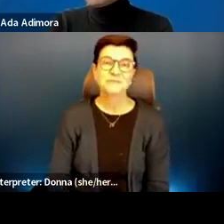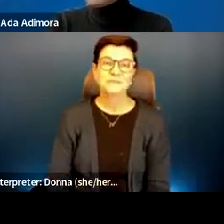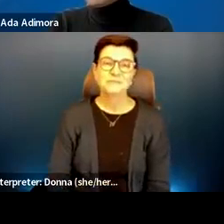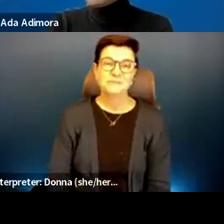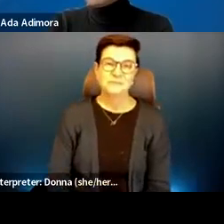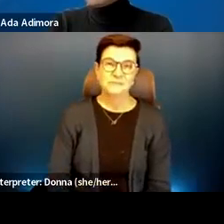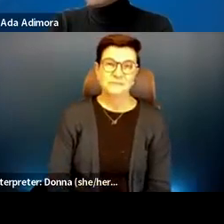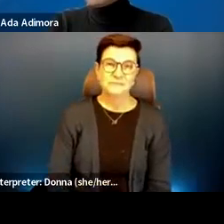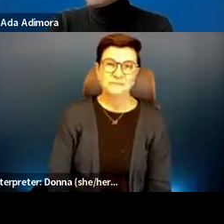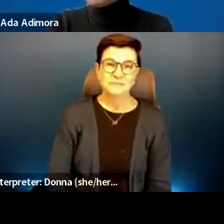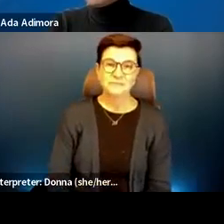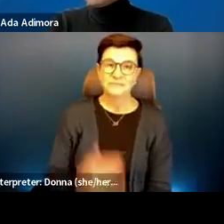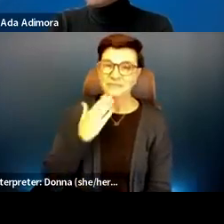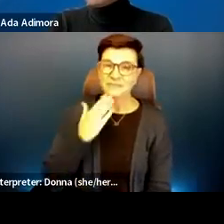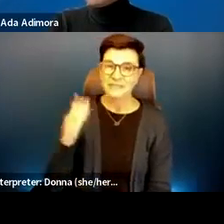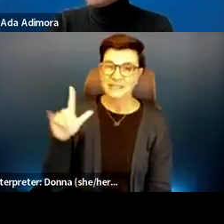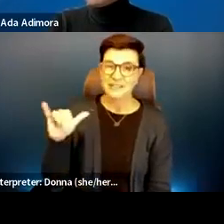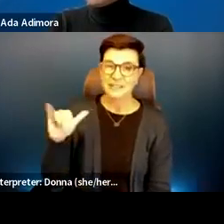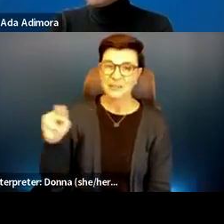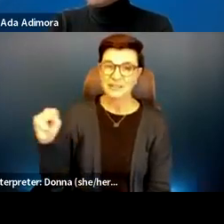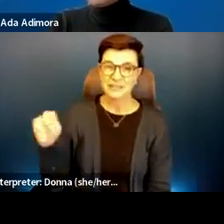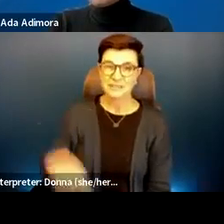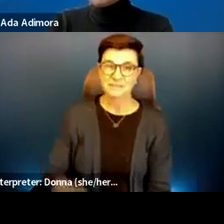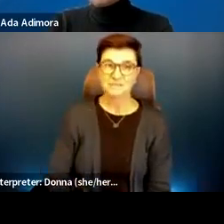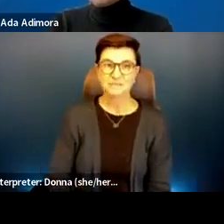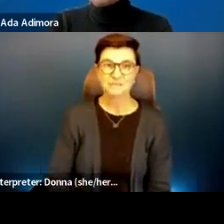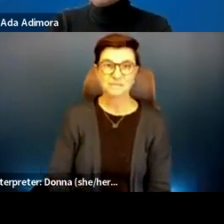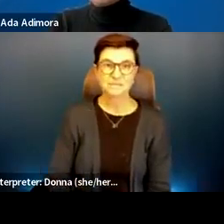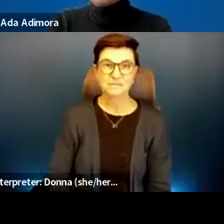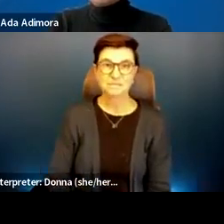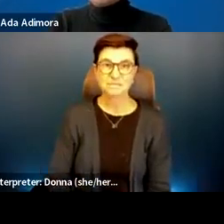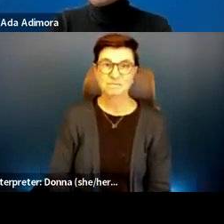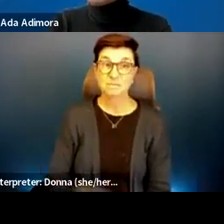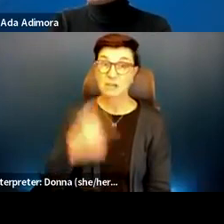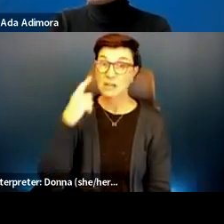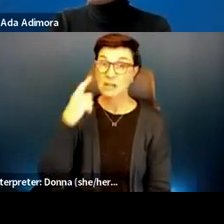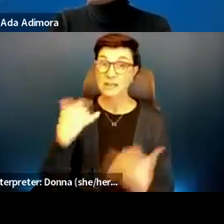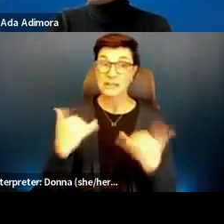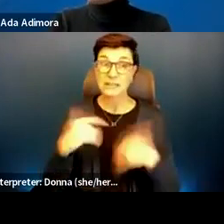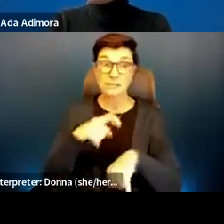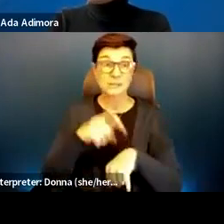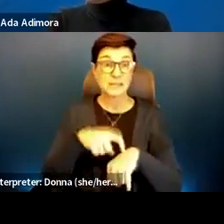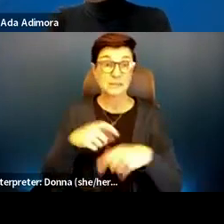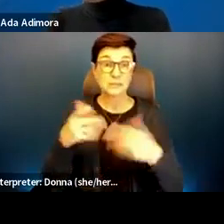Thanks, Lynn, for those comments. And thanks. I think we're going to move on, but I really appreciate the presentation.